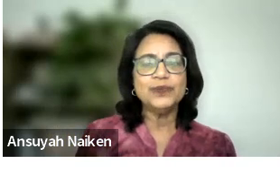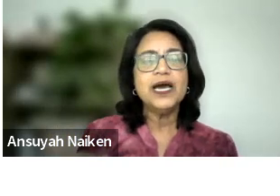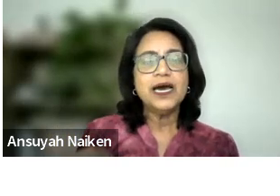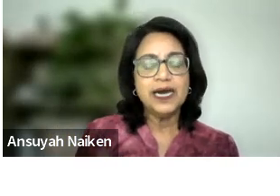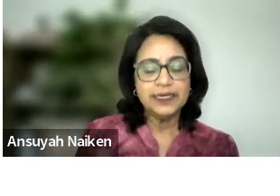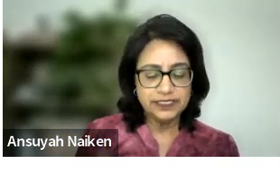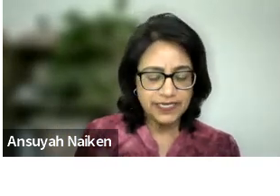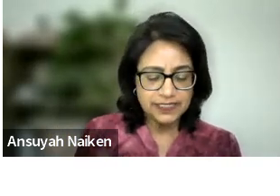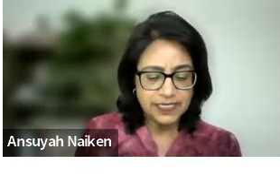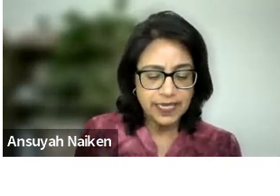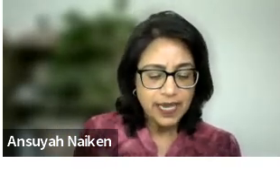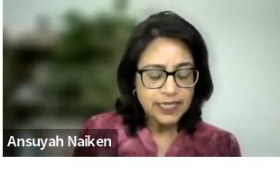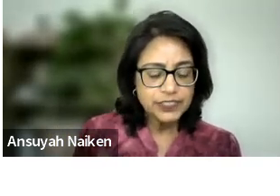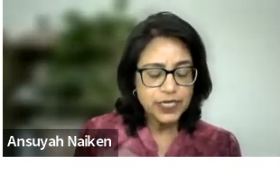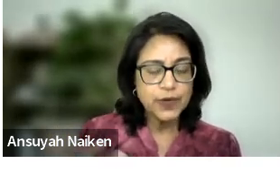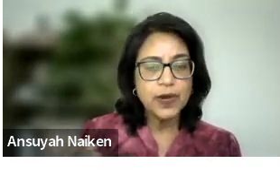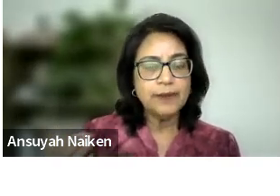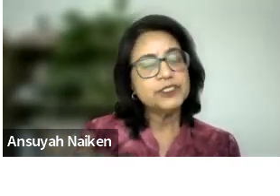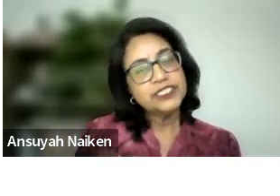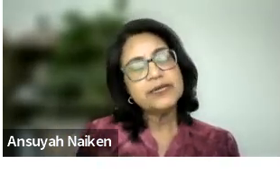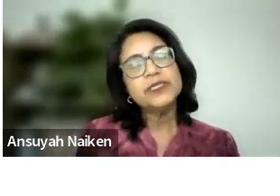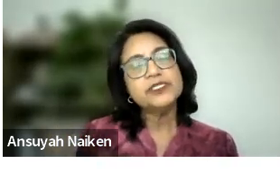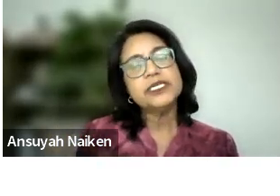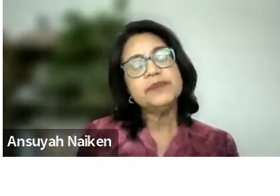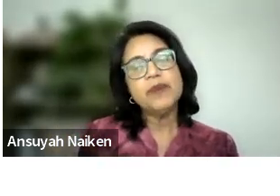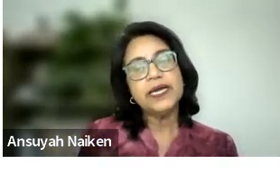As Maria mentioned earlier on, when you think about Hispanic cultures, when you think about central and South American cultures, it's not just Mexico.